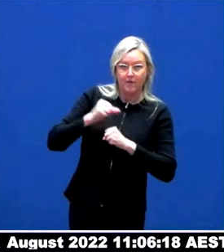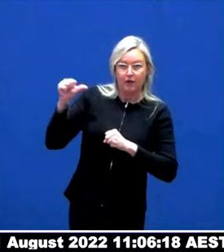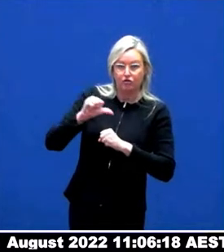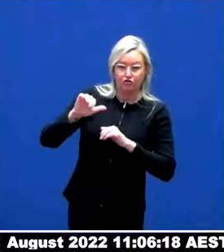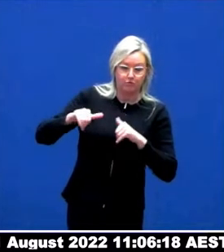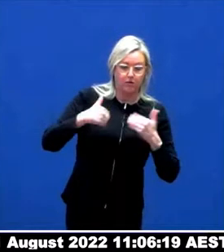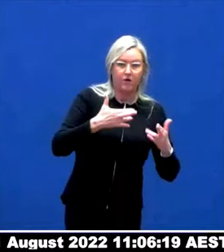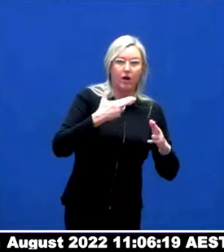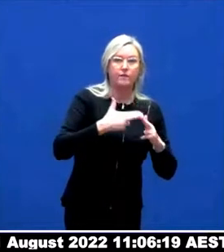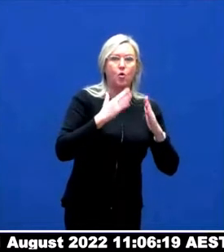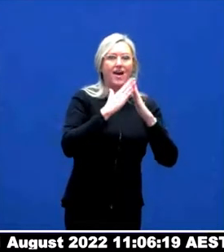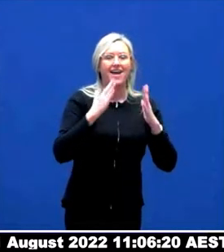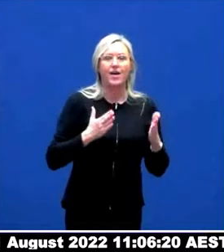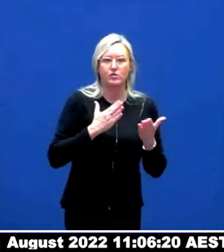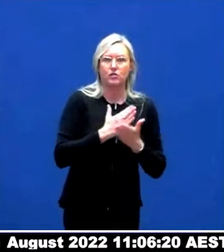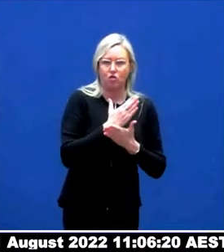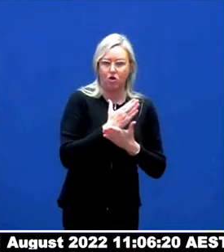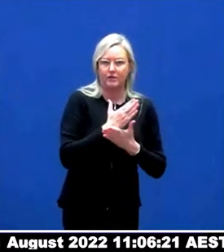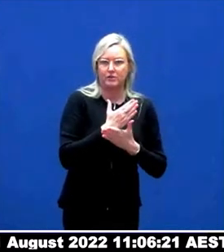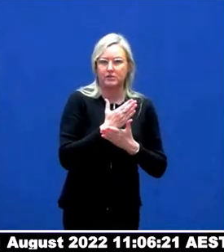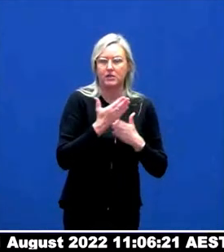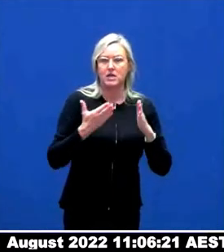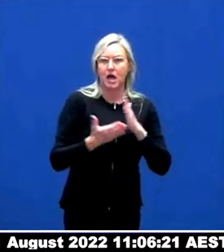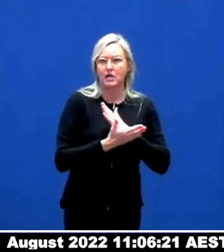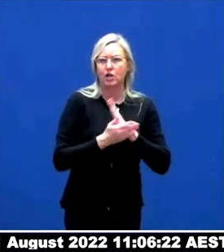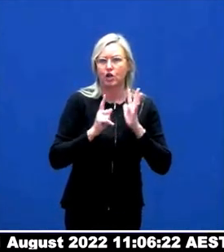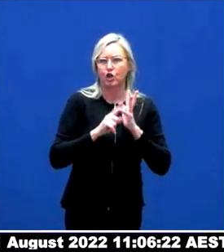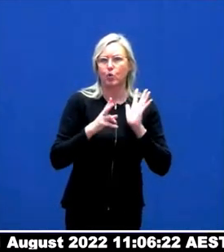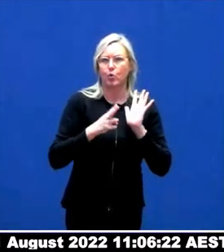housing rights that are referenced by UN Declarations, do you think it's appropriate